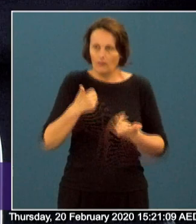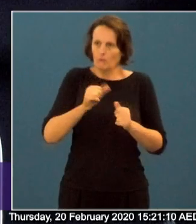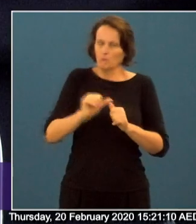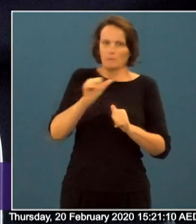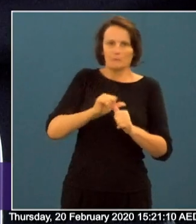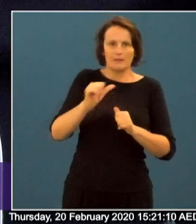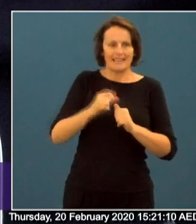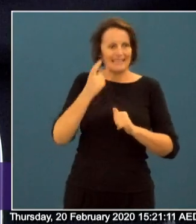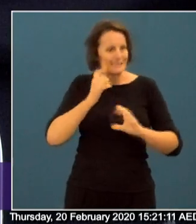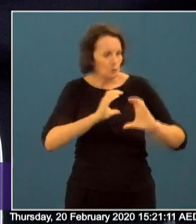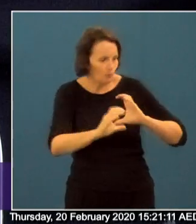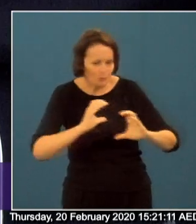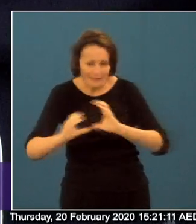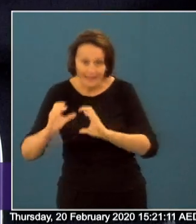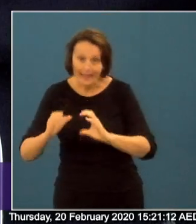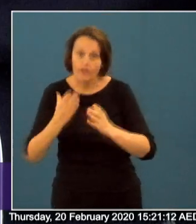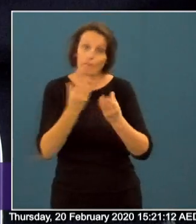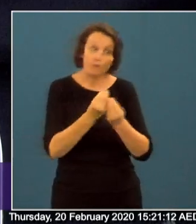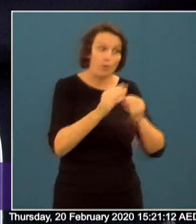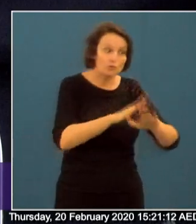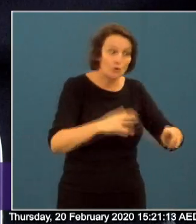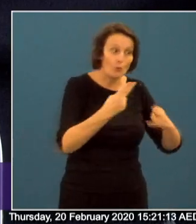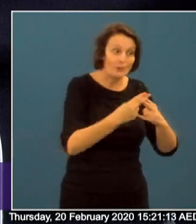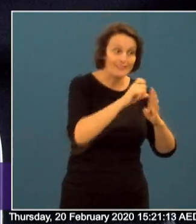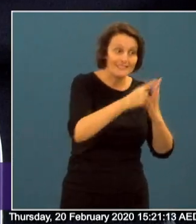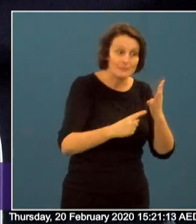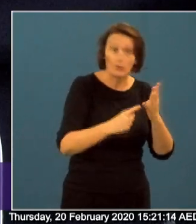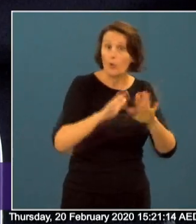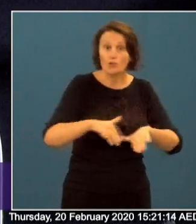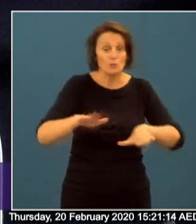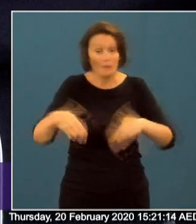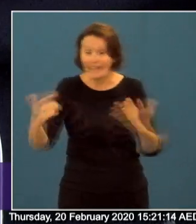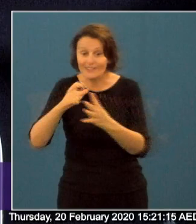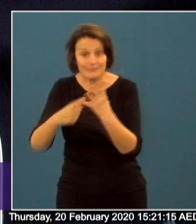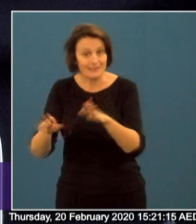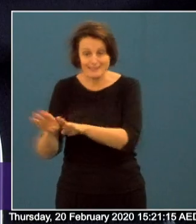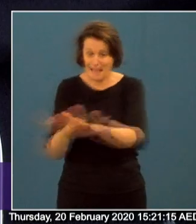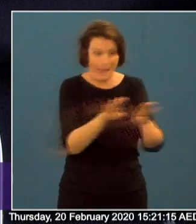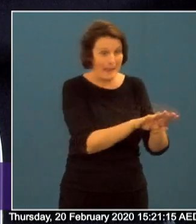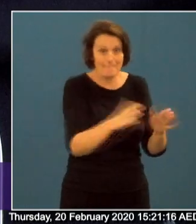not necessarily for children with disabilities, because we didn't see many, but... How were they used?